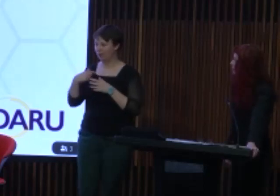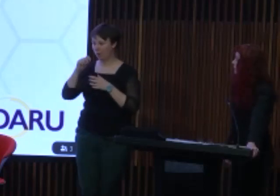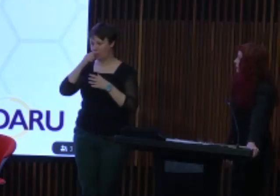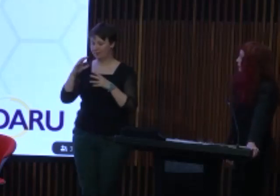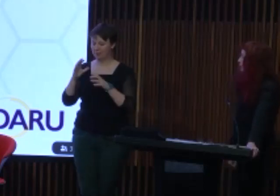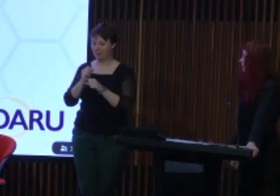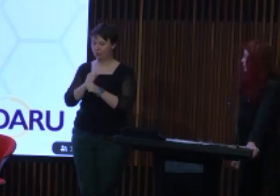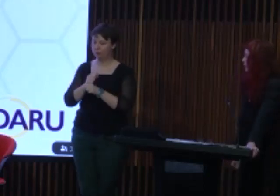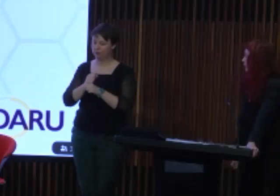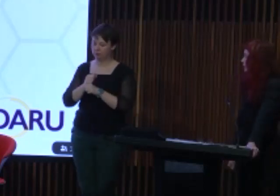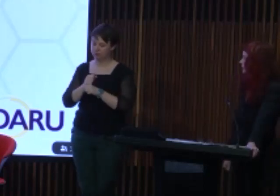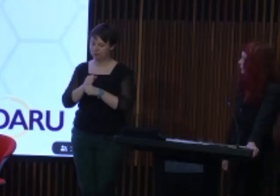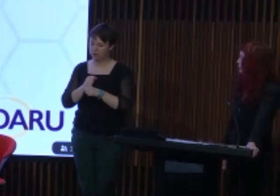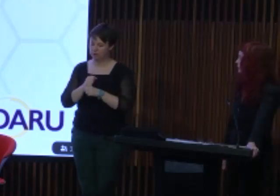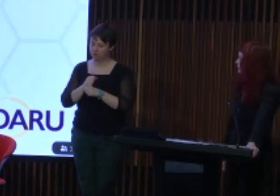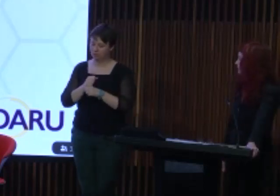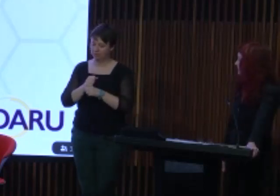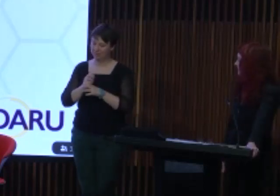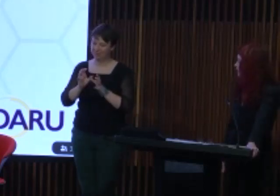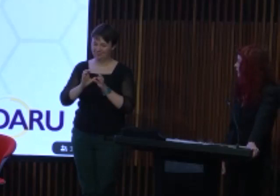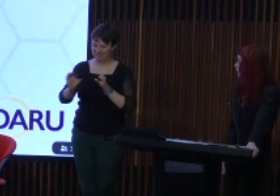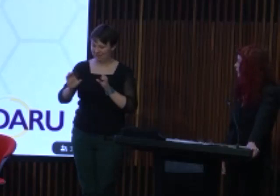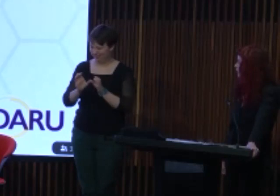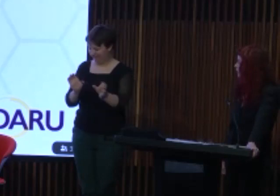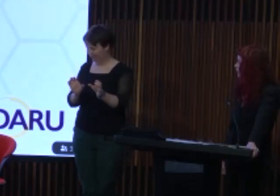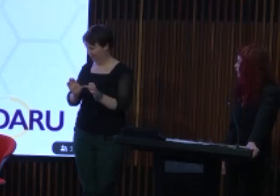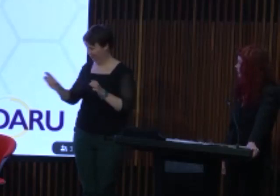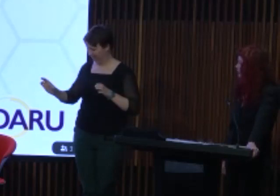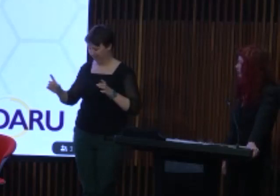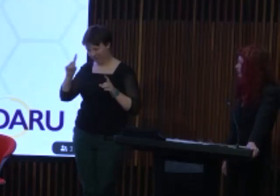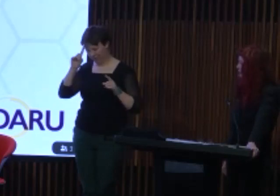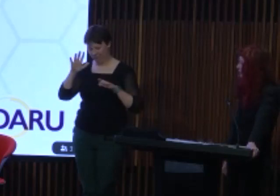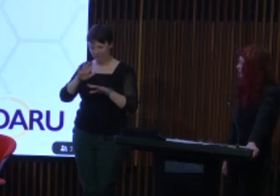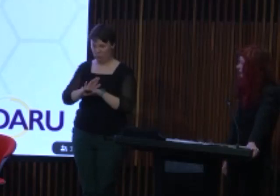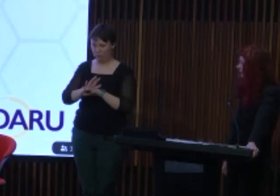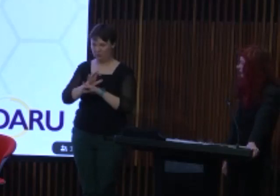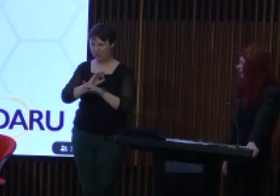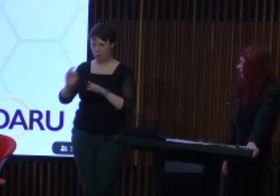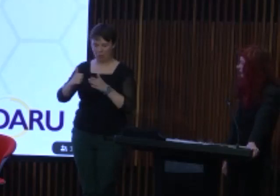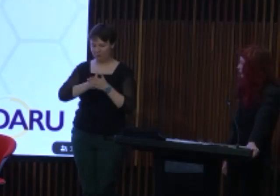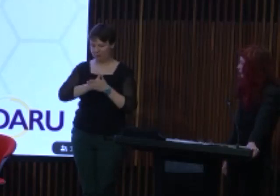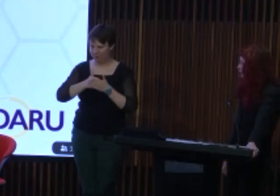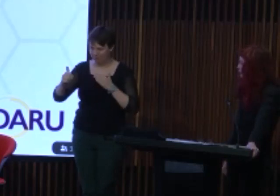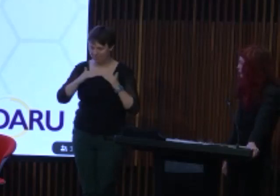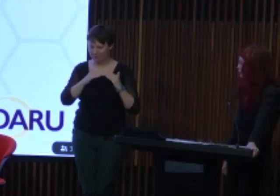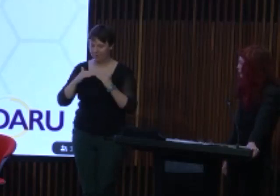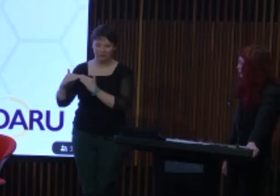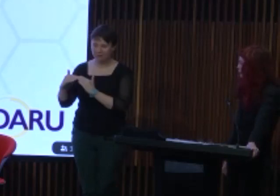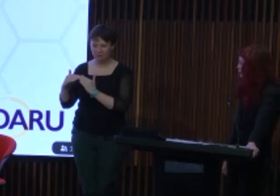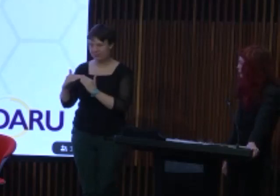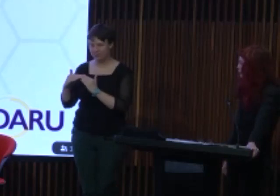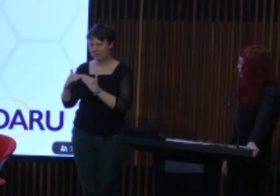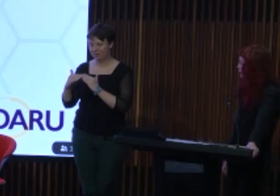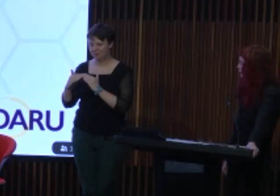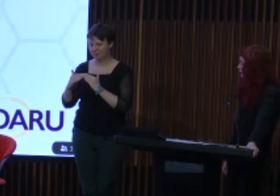that it's fractured, confused and inconsistent and it's approach to working with women with